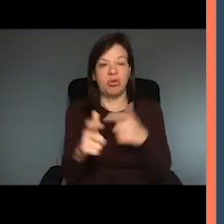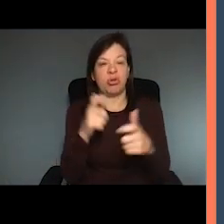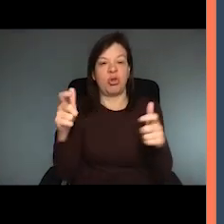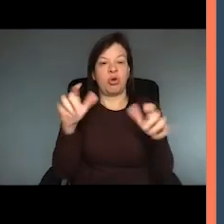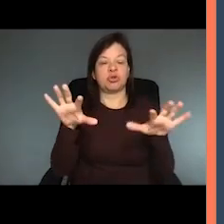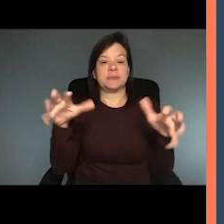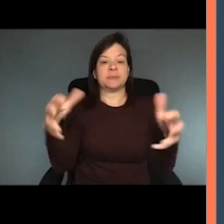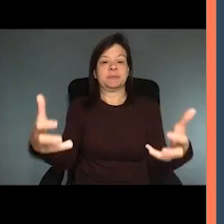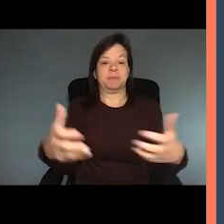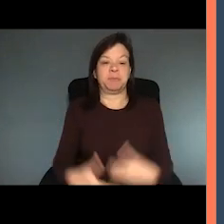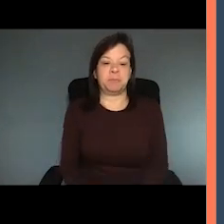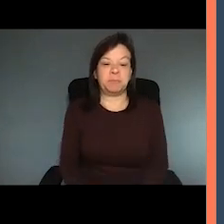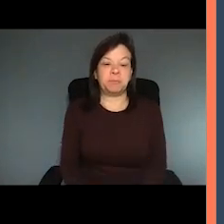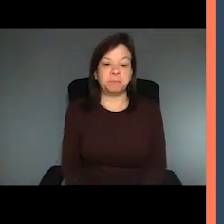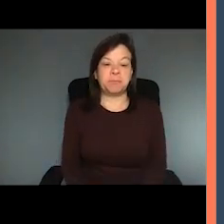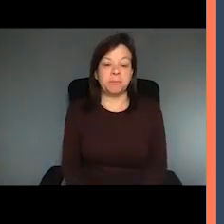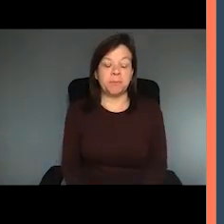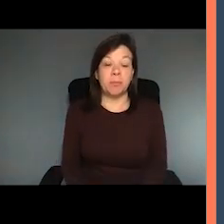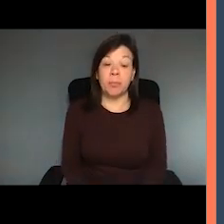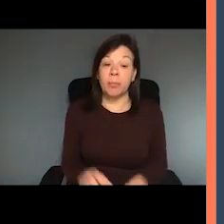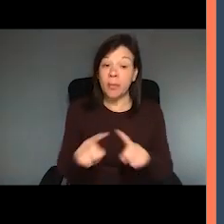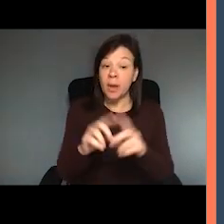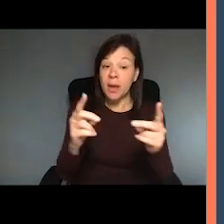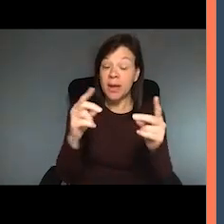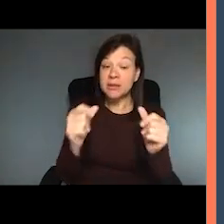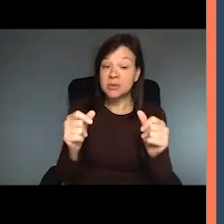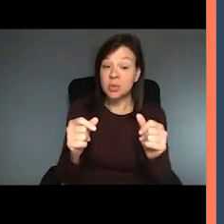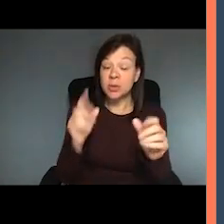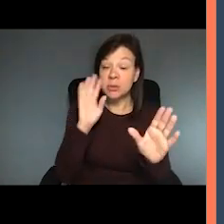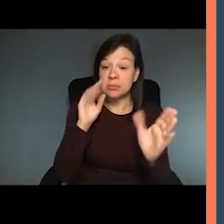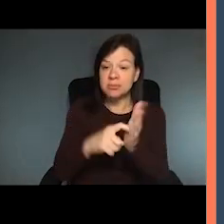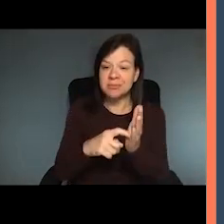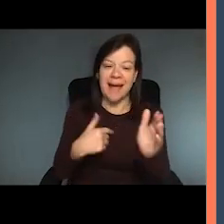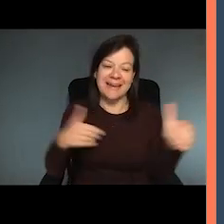JUST AS A QUICK ASIDE, I ALSO HAVE TO INTRODUCE MY DOG